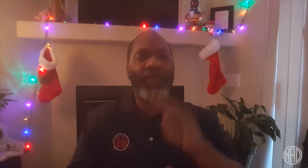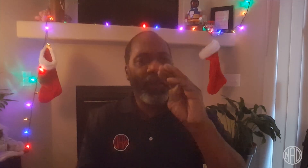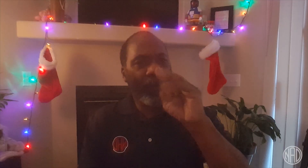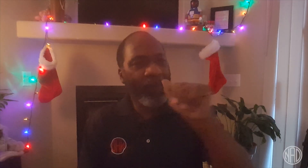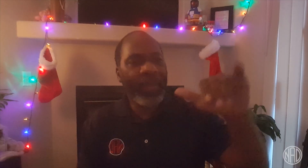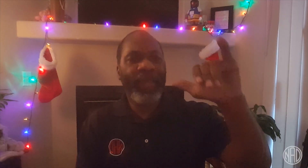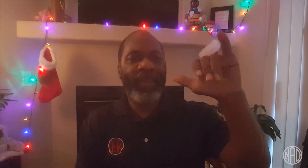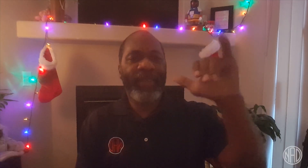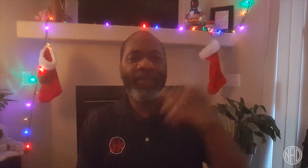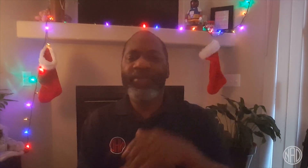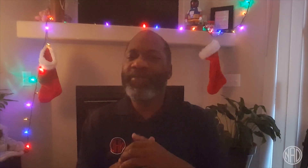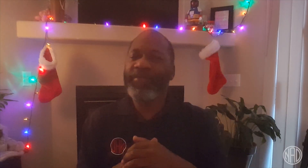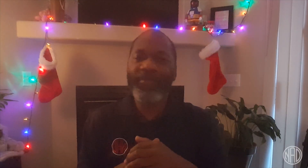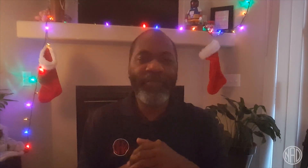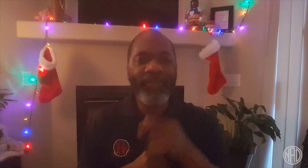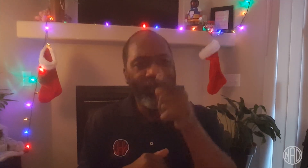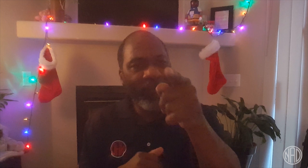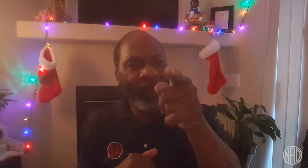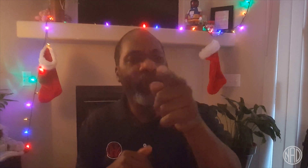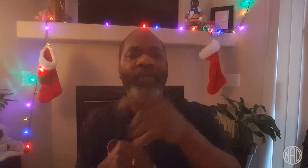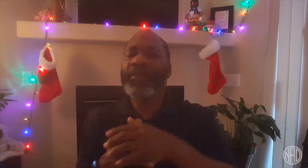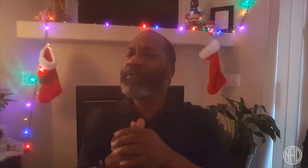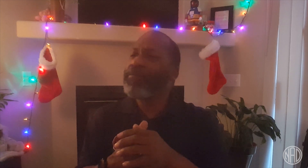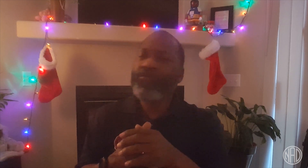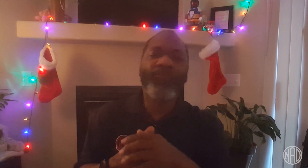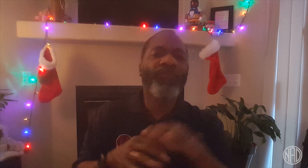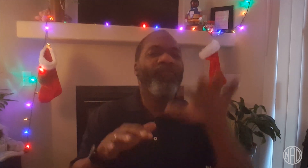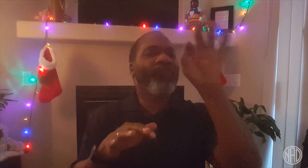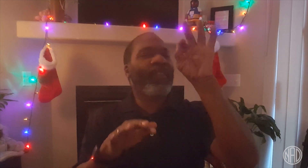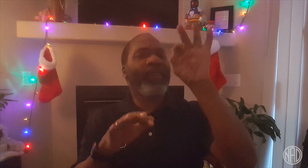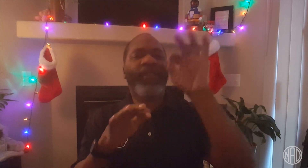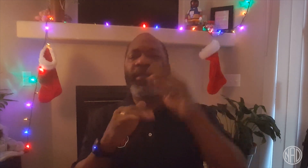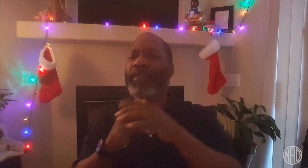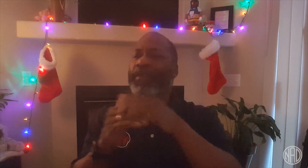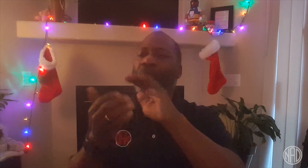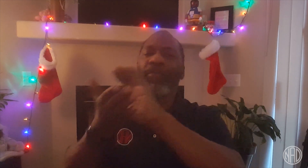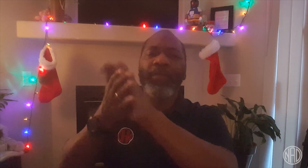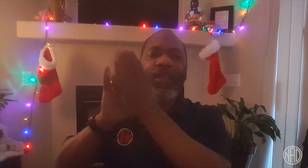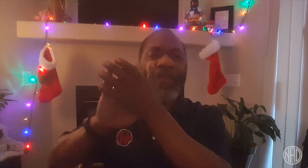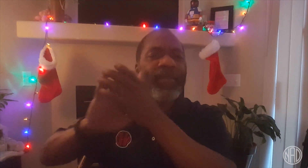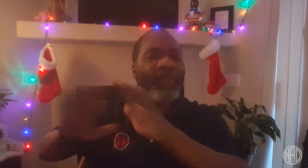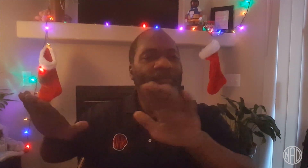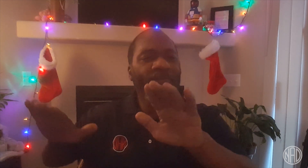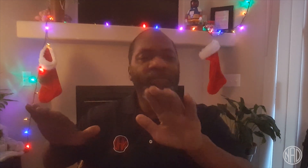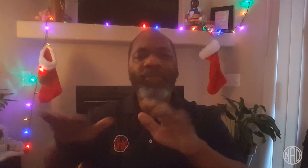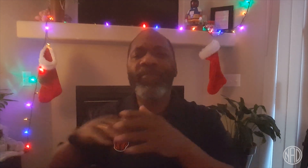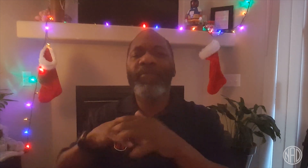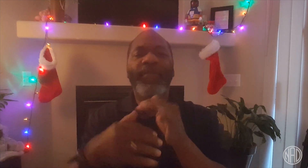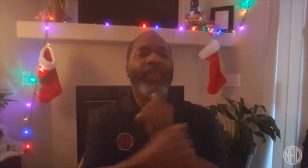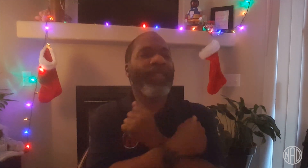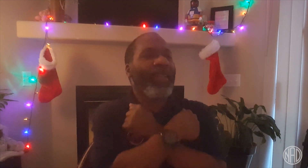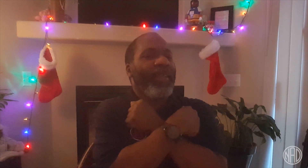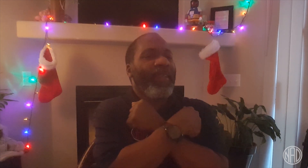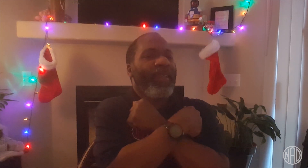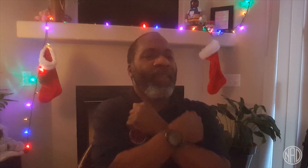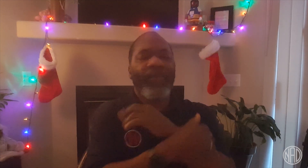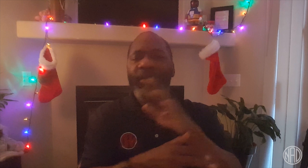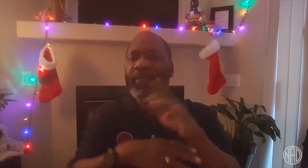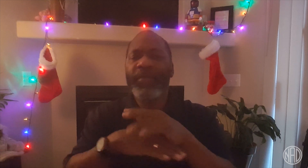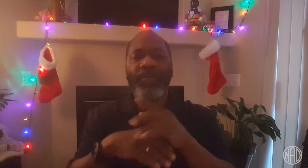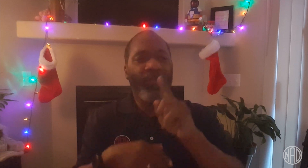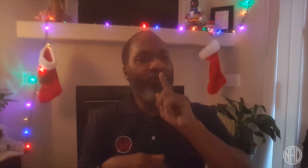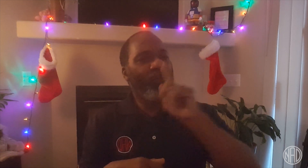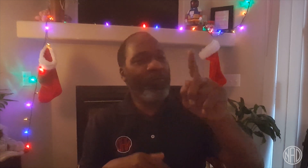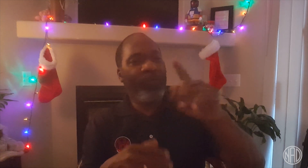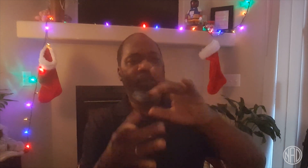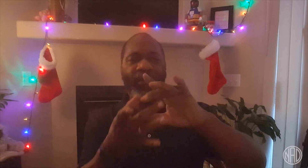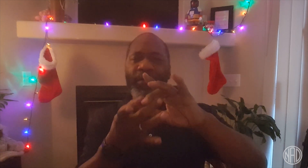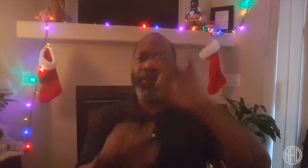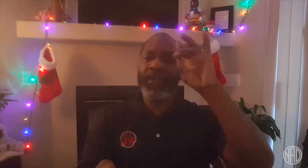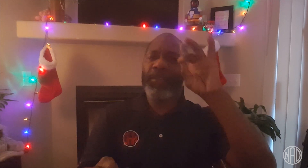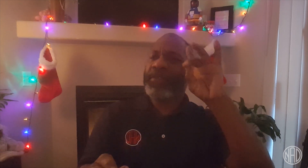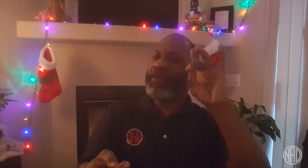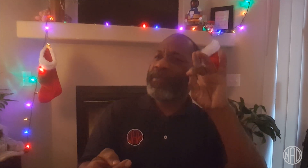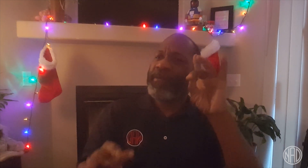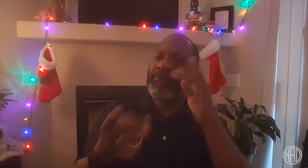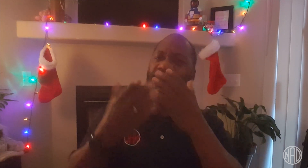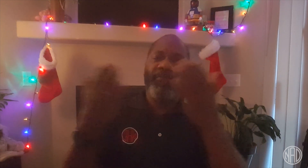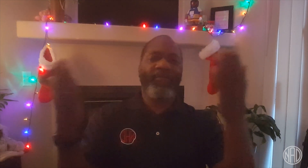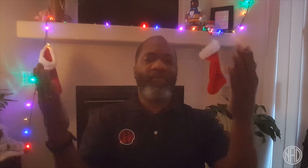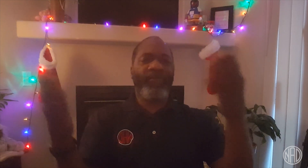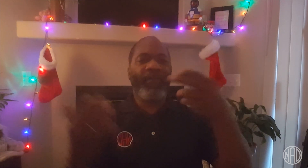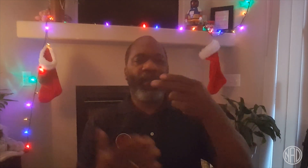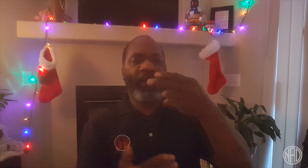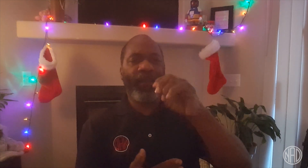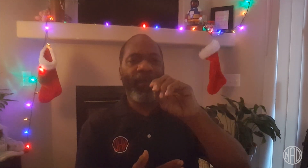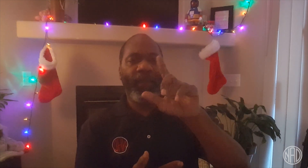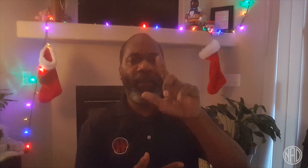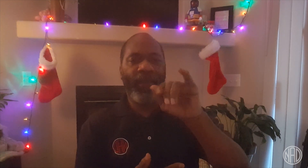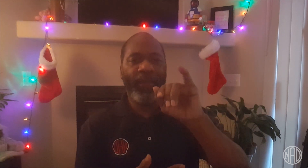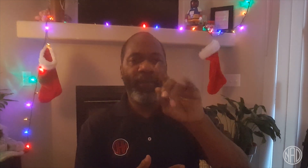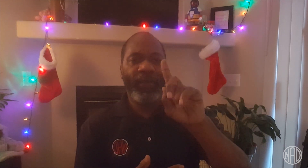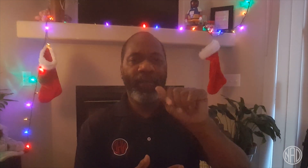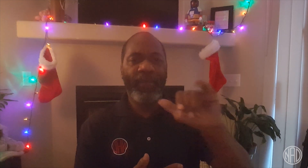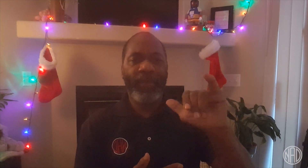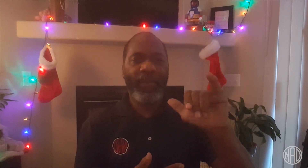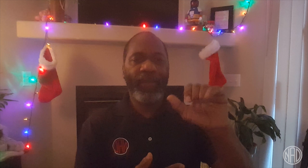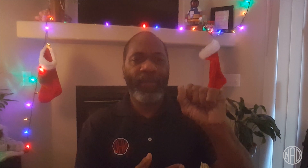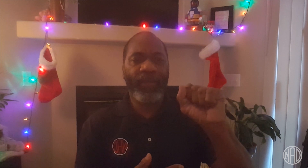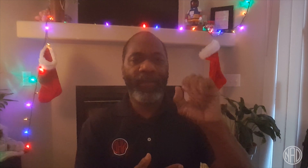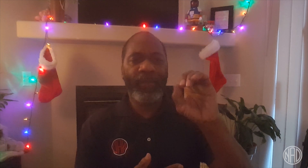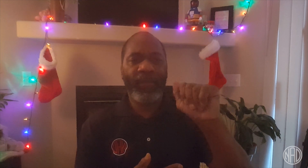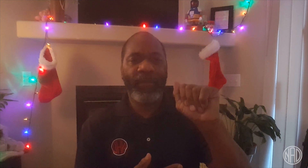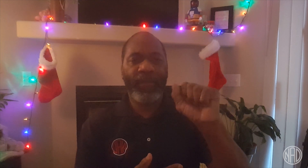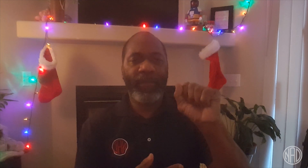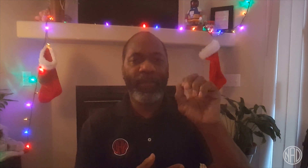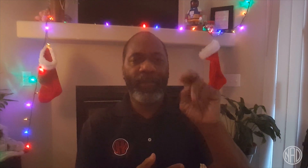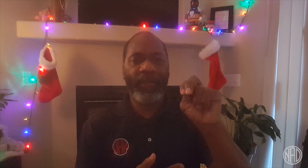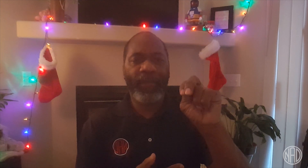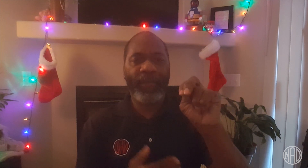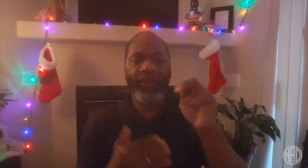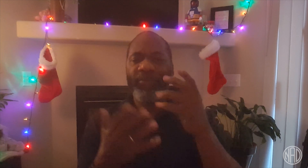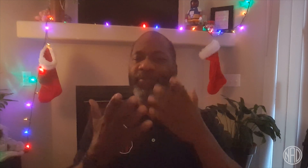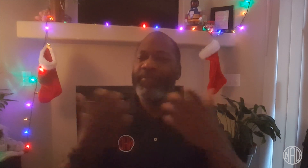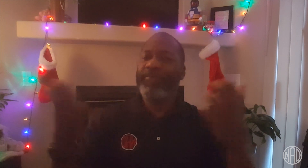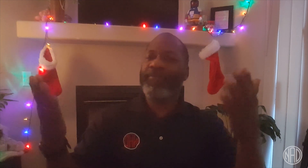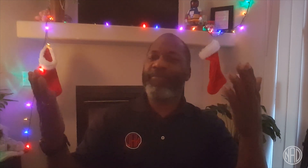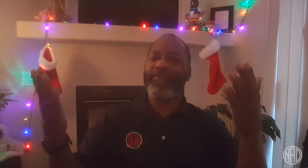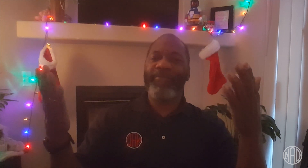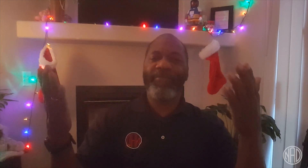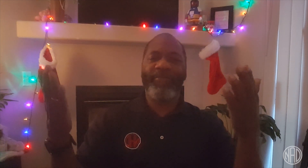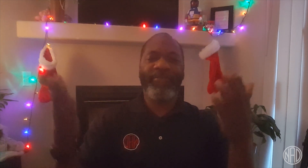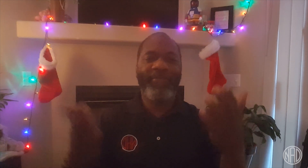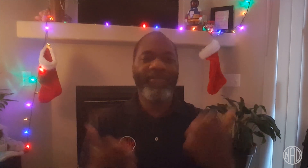May you find peace, love, and the true spirit of the holiday season.